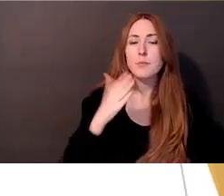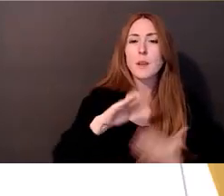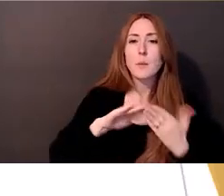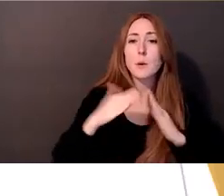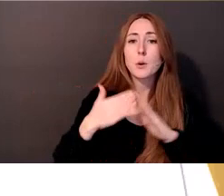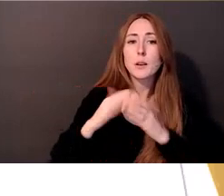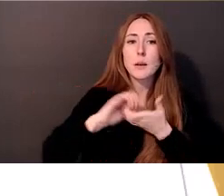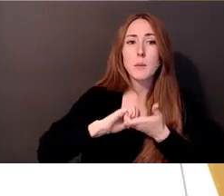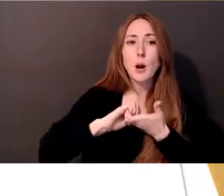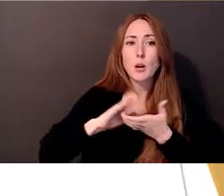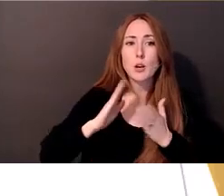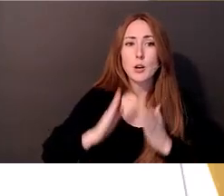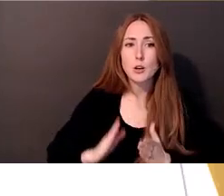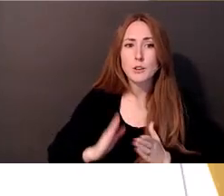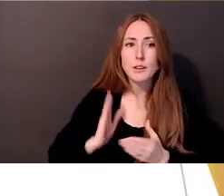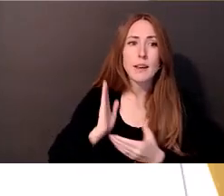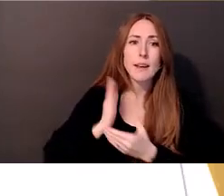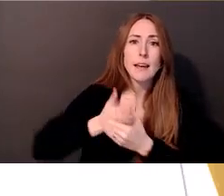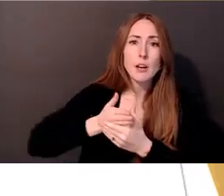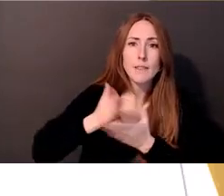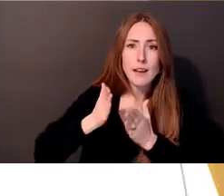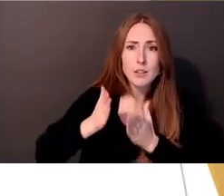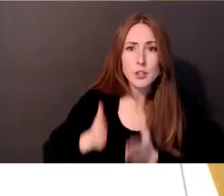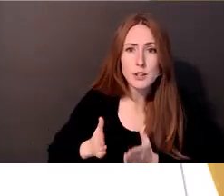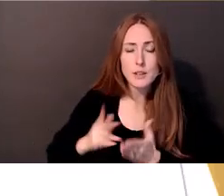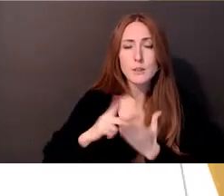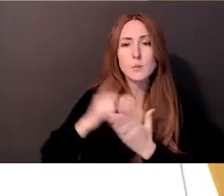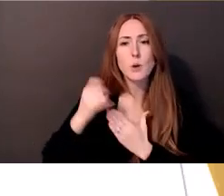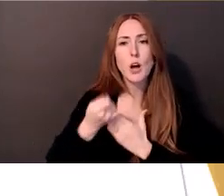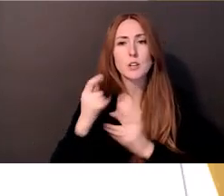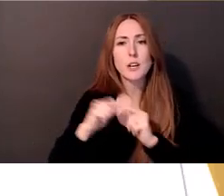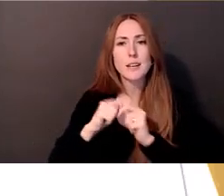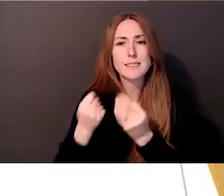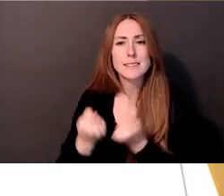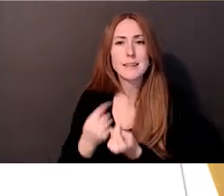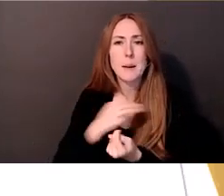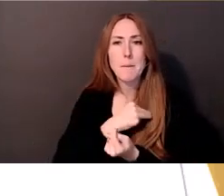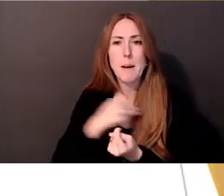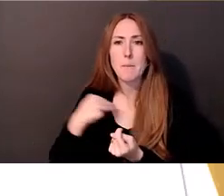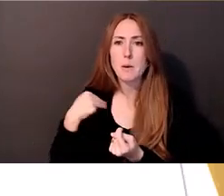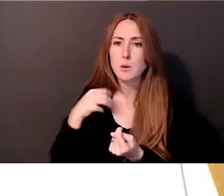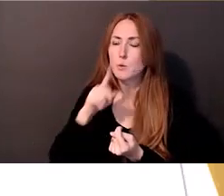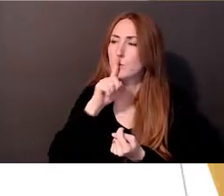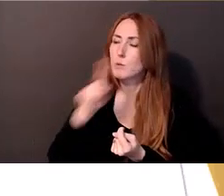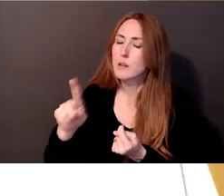interventionists, and project team members who have been instrumental in the delivery of this project.